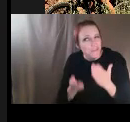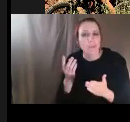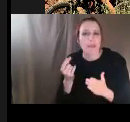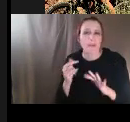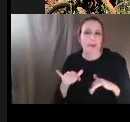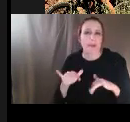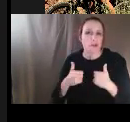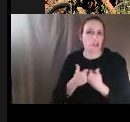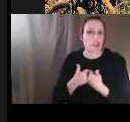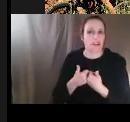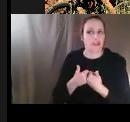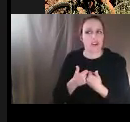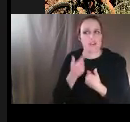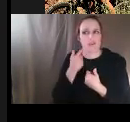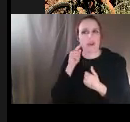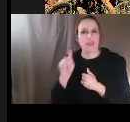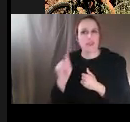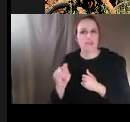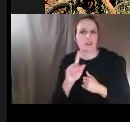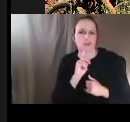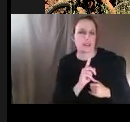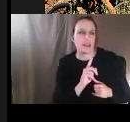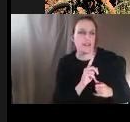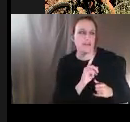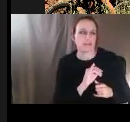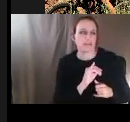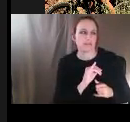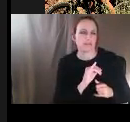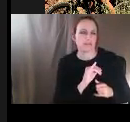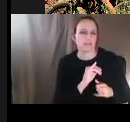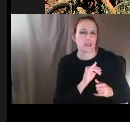embrace you right away. They may not believe that's really what you're